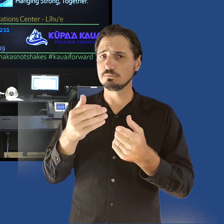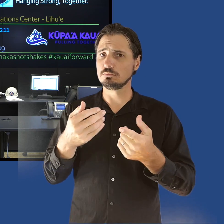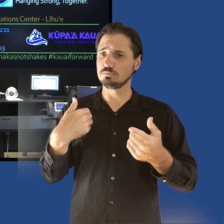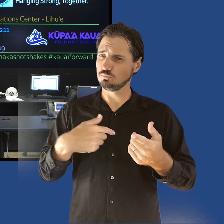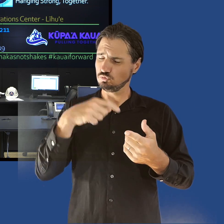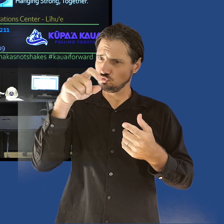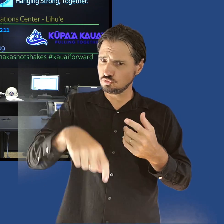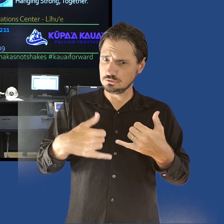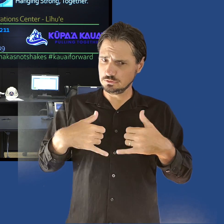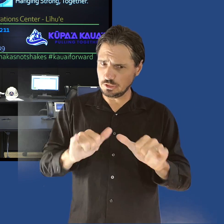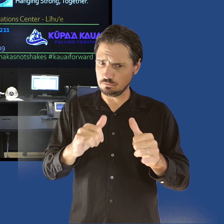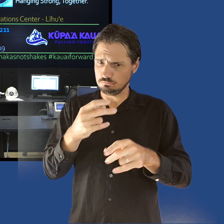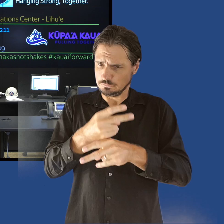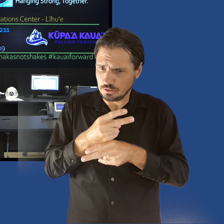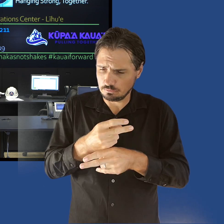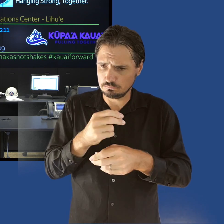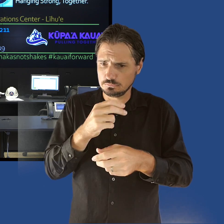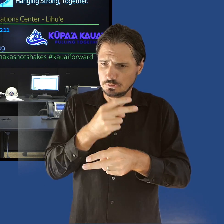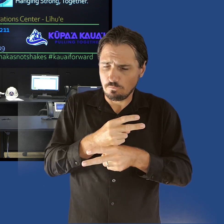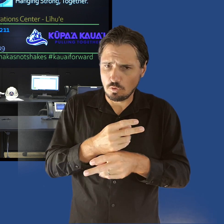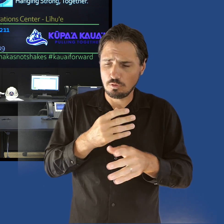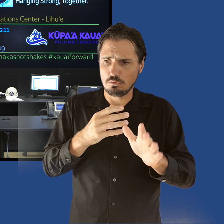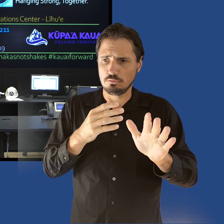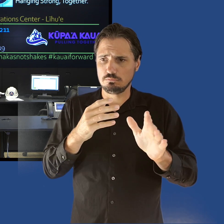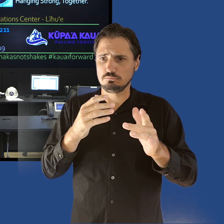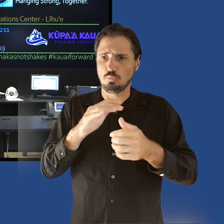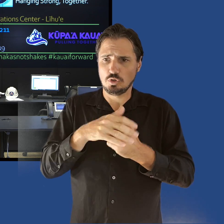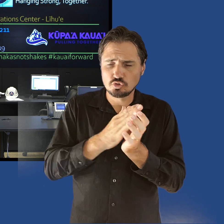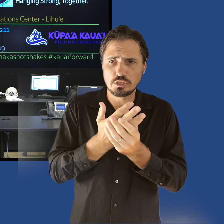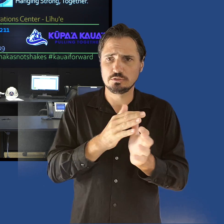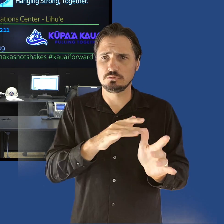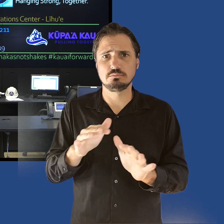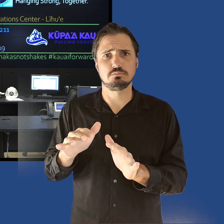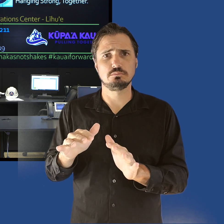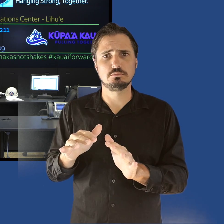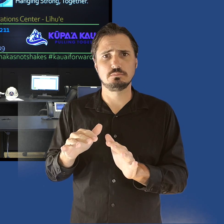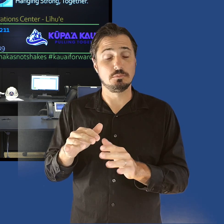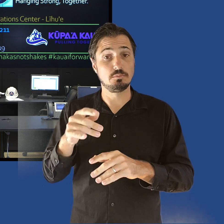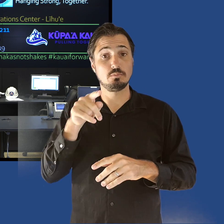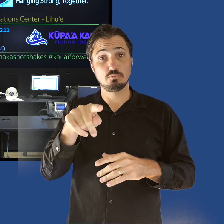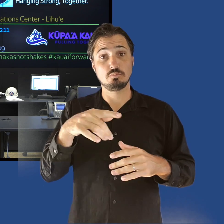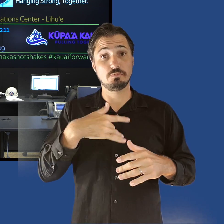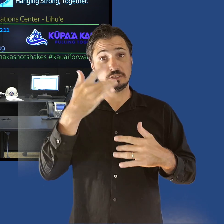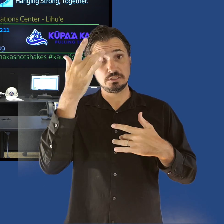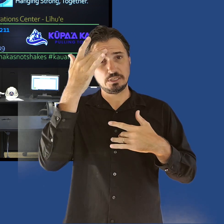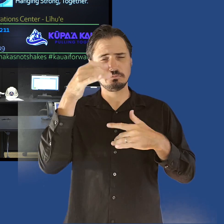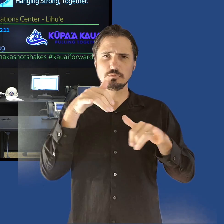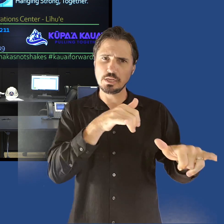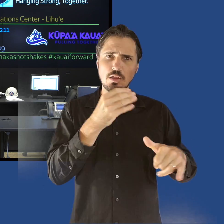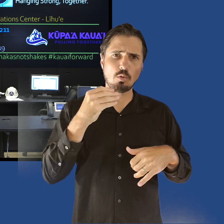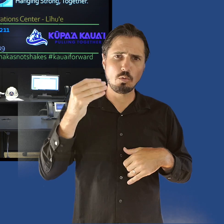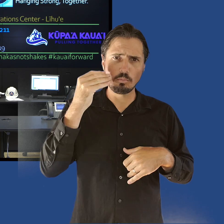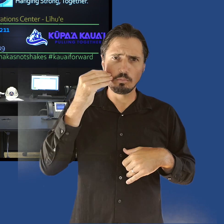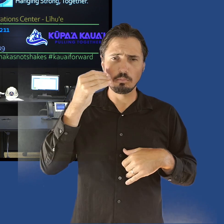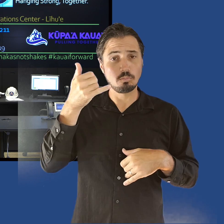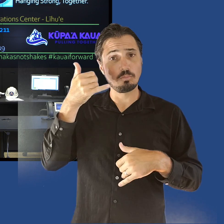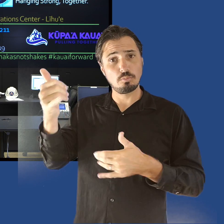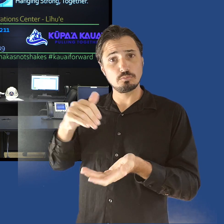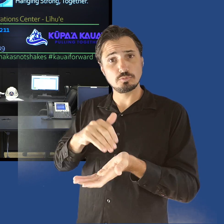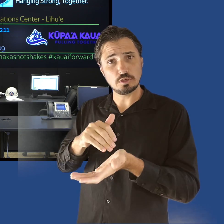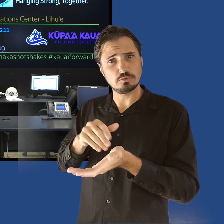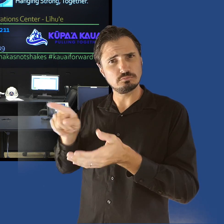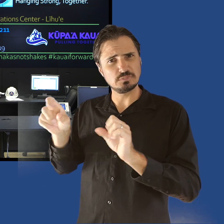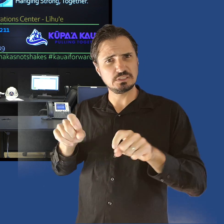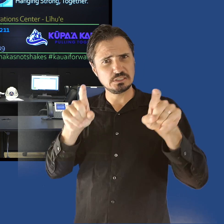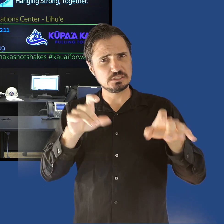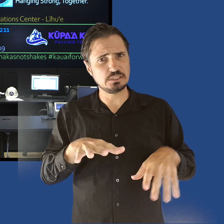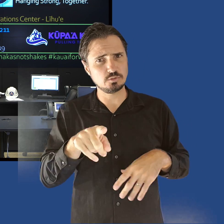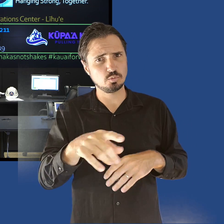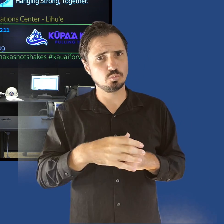In addition to wearing masks and physical distancing, if you feel sick you should stay home and contact your physician so that you can be tested.